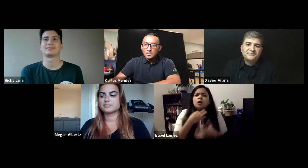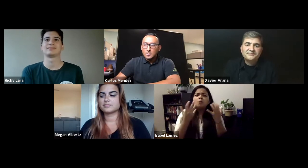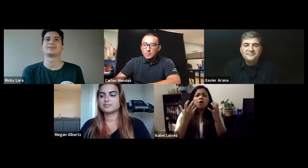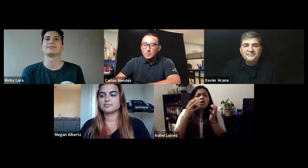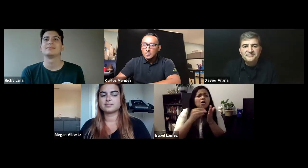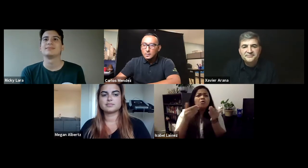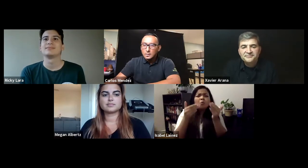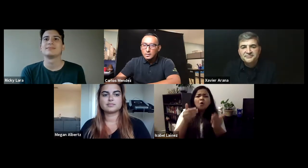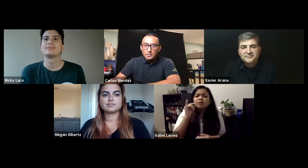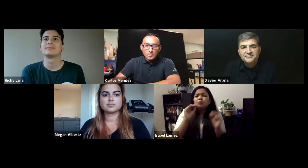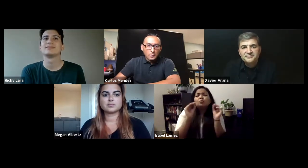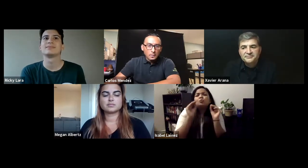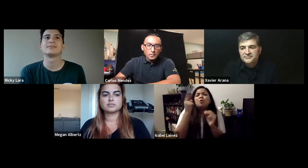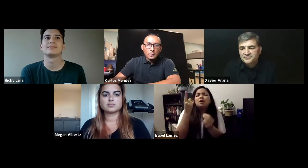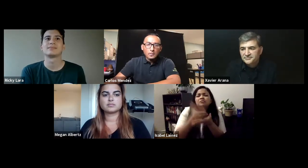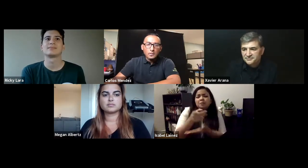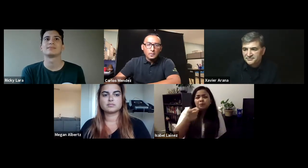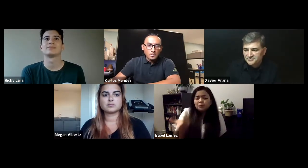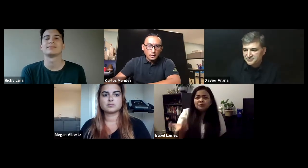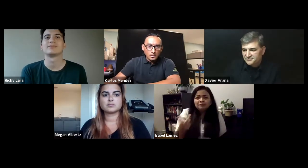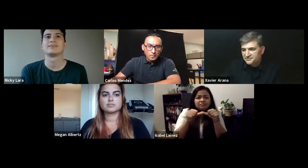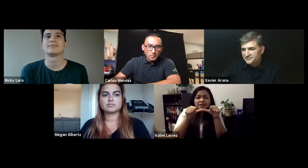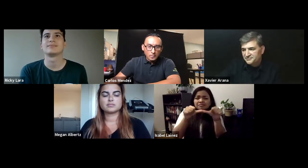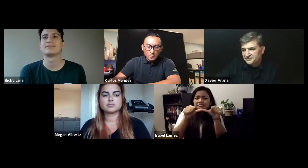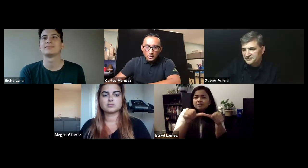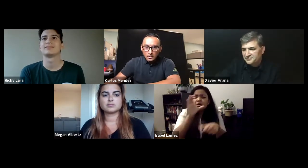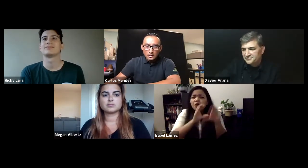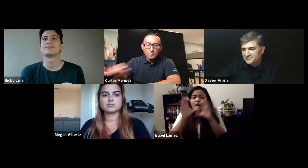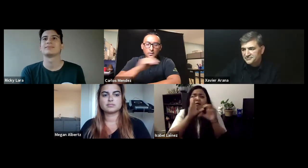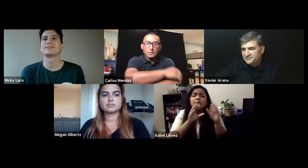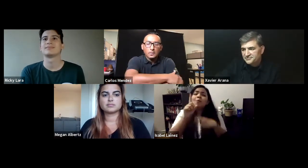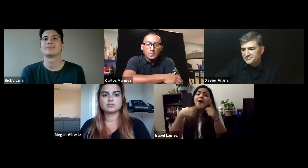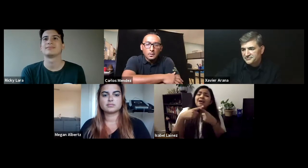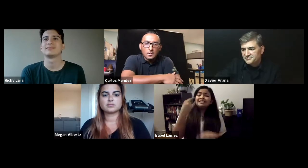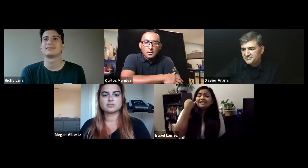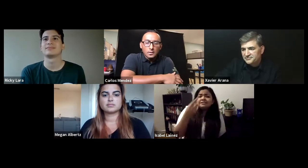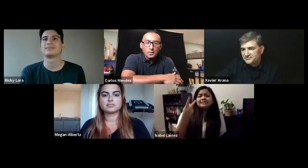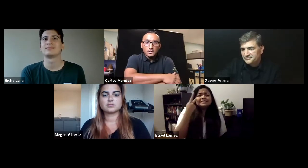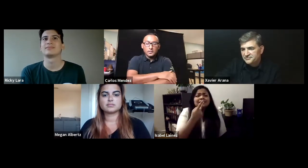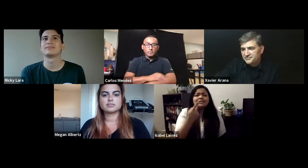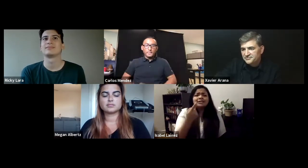you're curious, you want to learn, because once you stop learning, it's not good, you know.